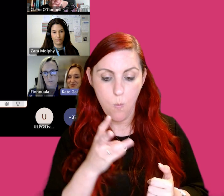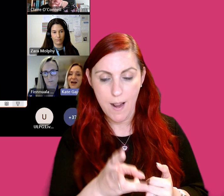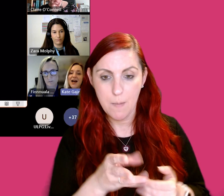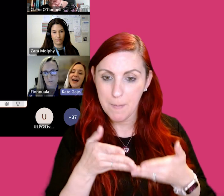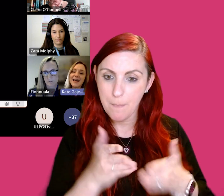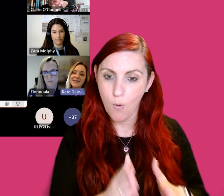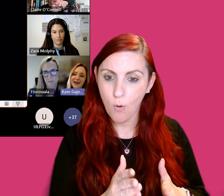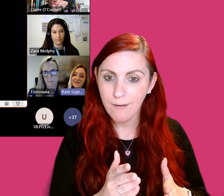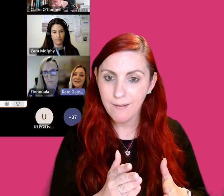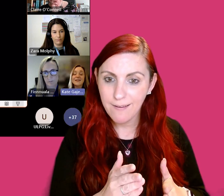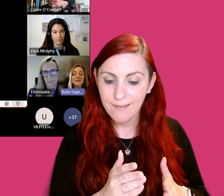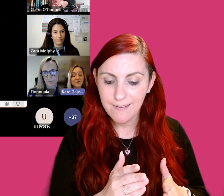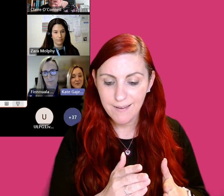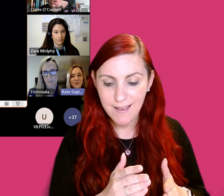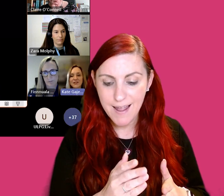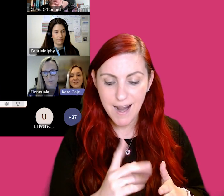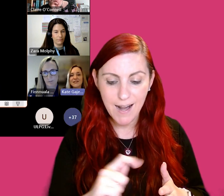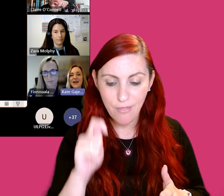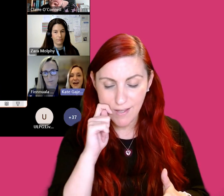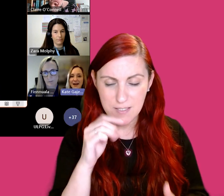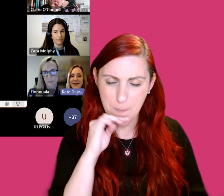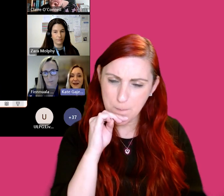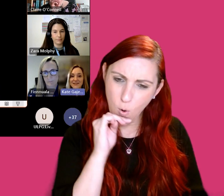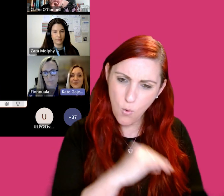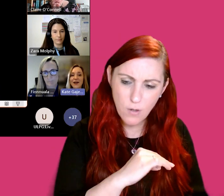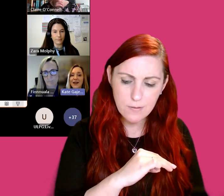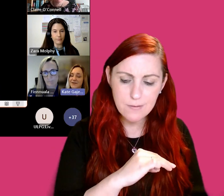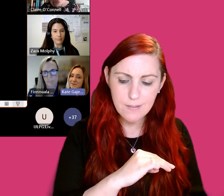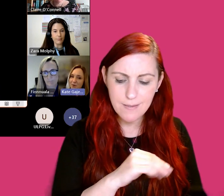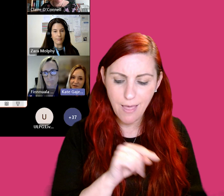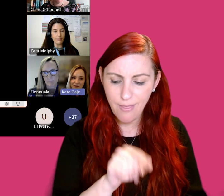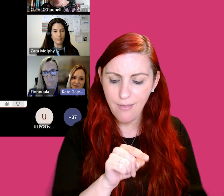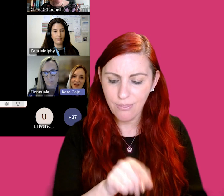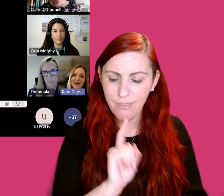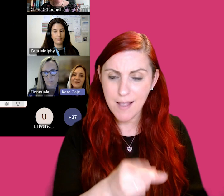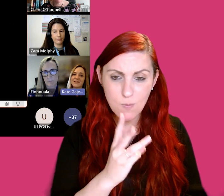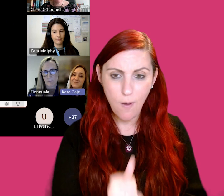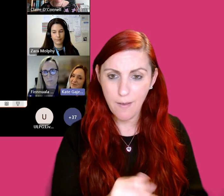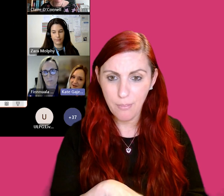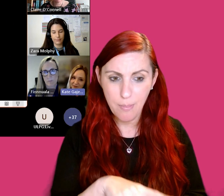soon and I think it's extremely important H and that's why the more focused we have on it from the